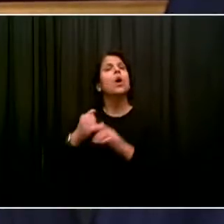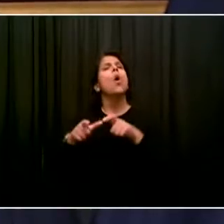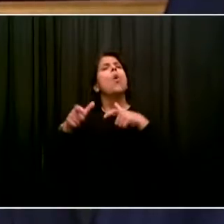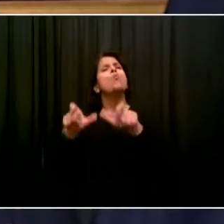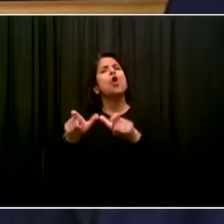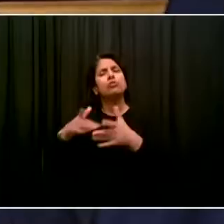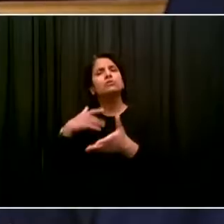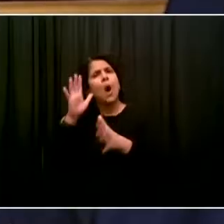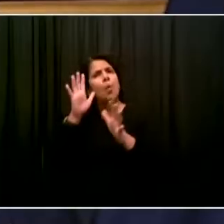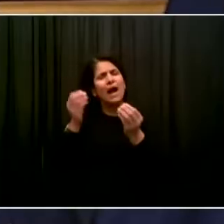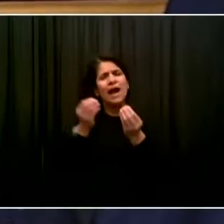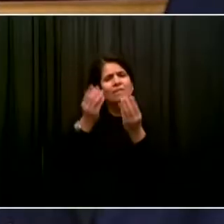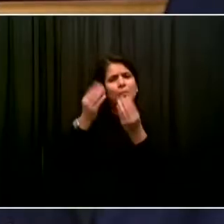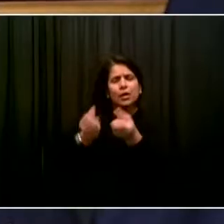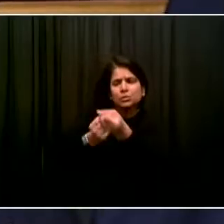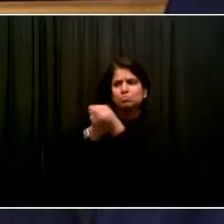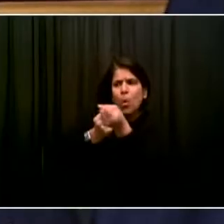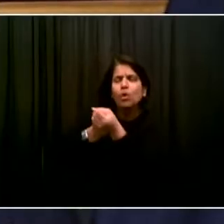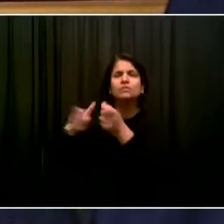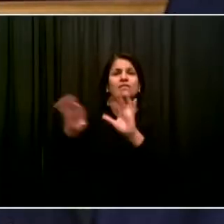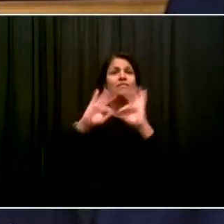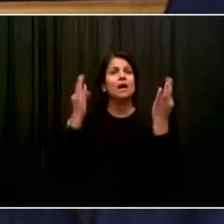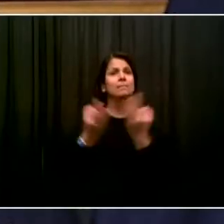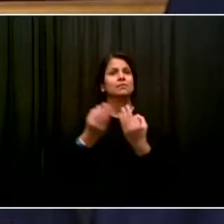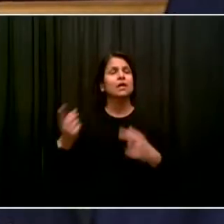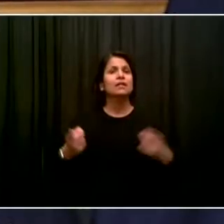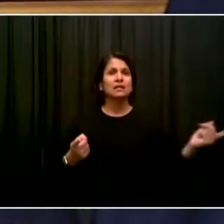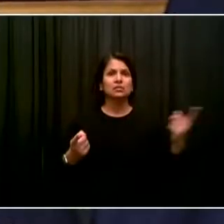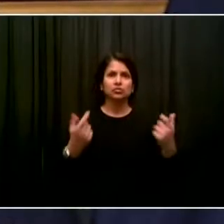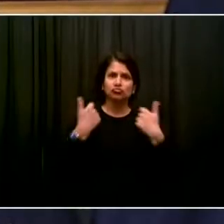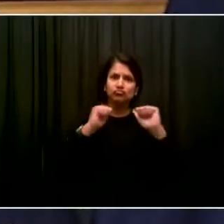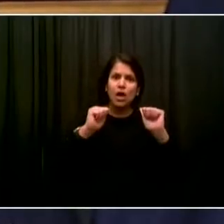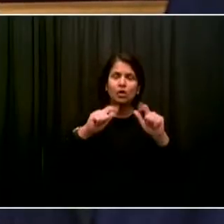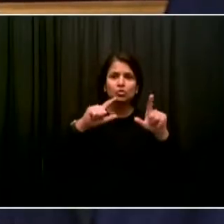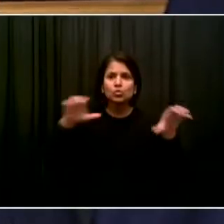THOSE WHO ARE POSITIVE, WE